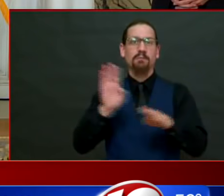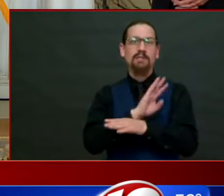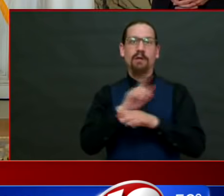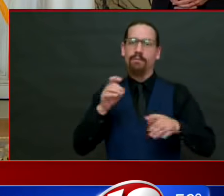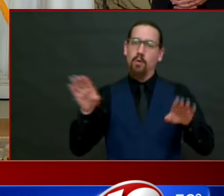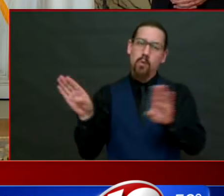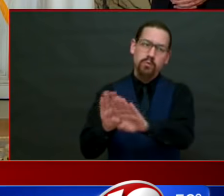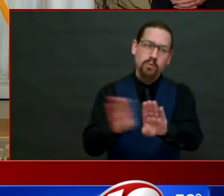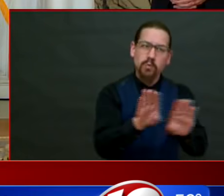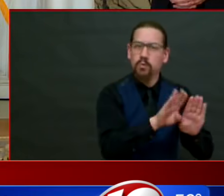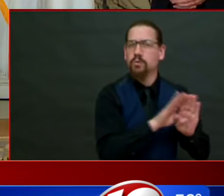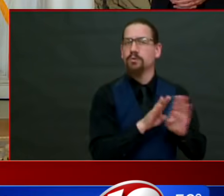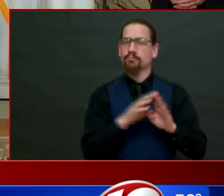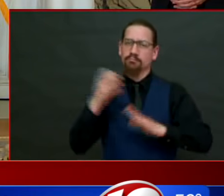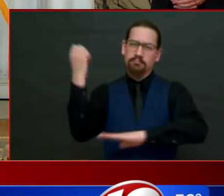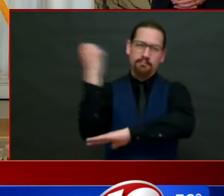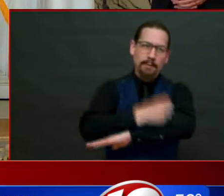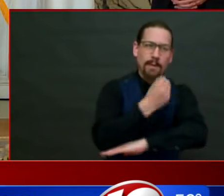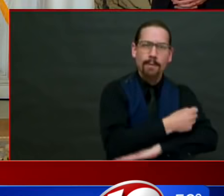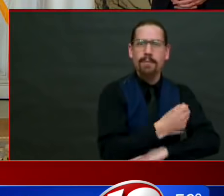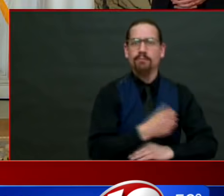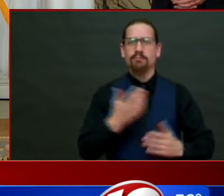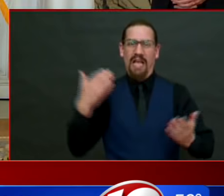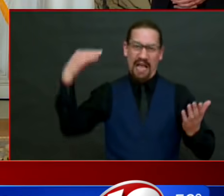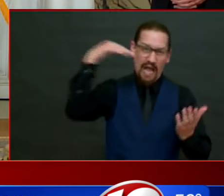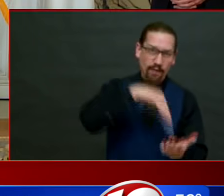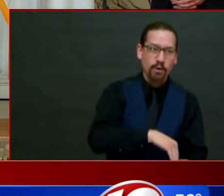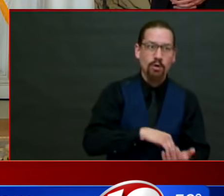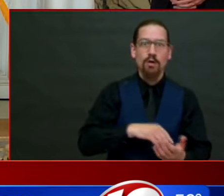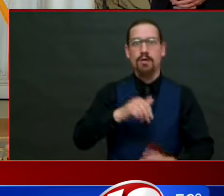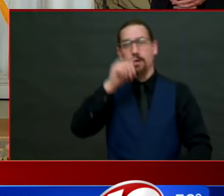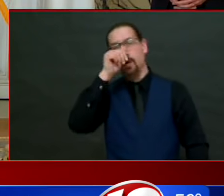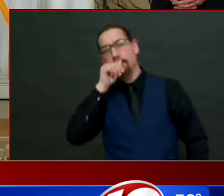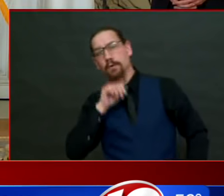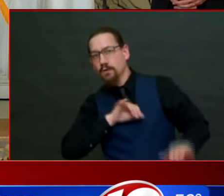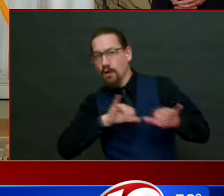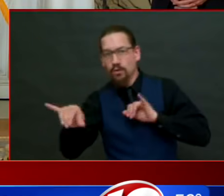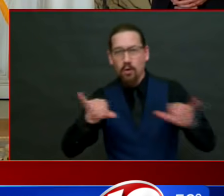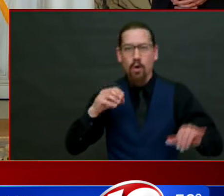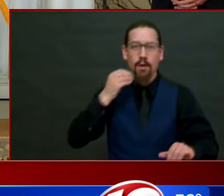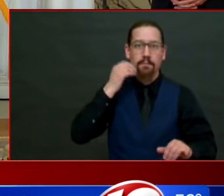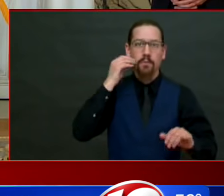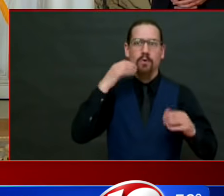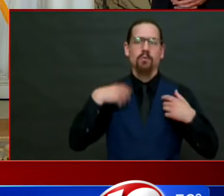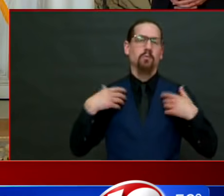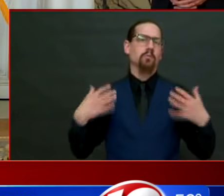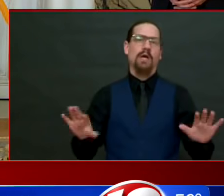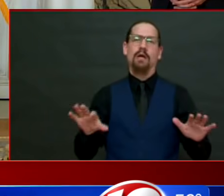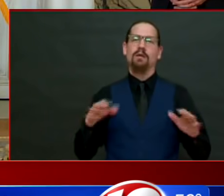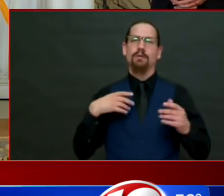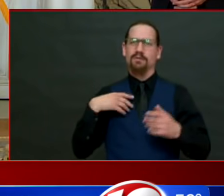ANOTHER DISRUPTION TO BUSINESS. ALL OF THIS IS BEING DEVELOPED